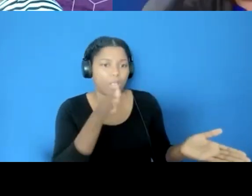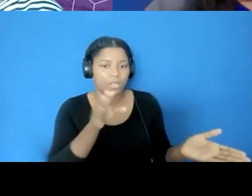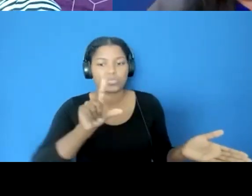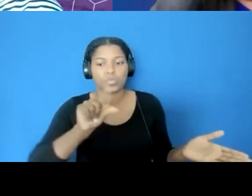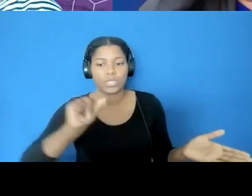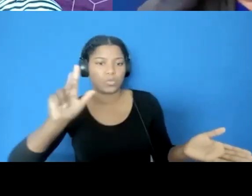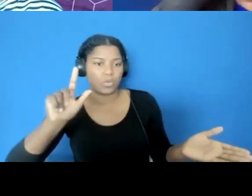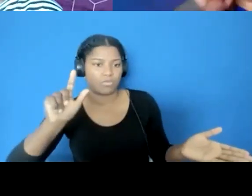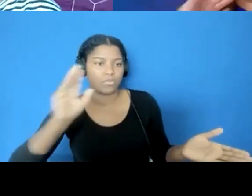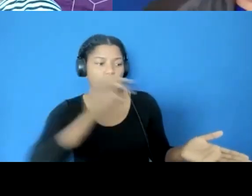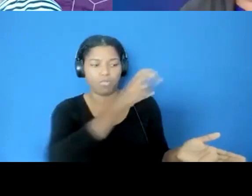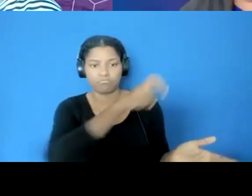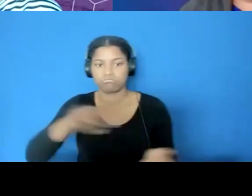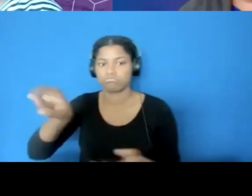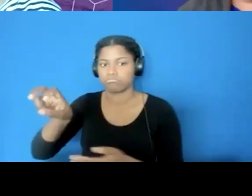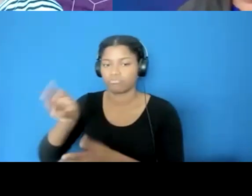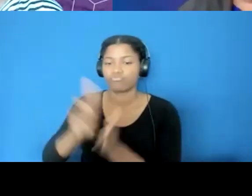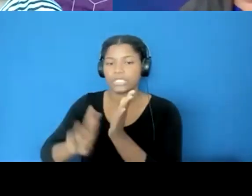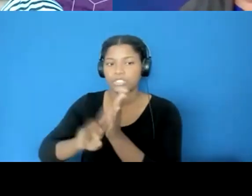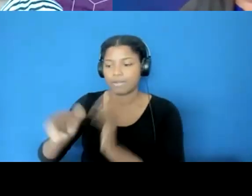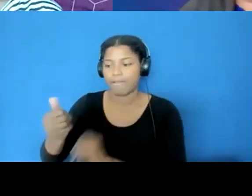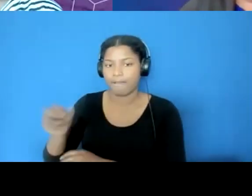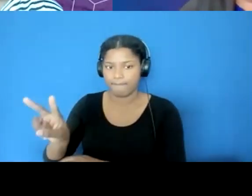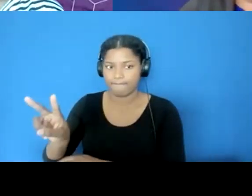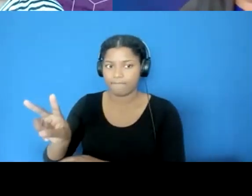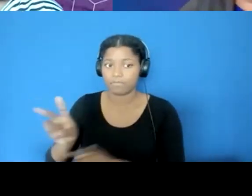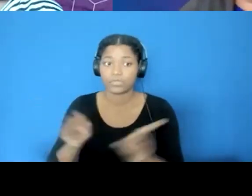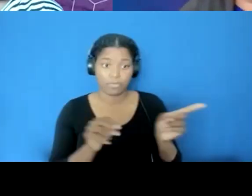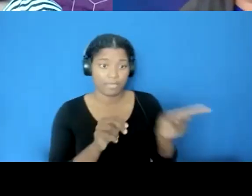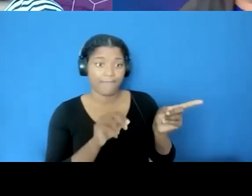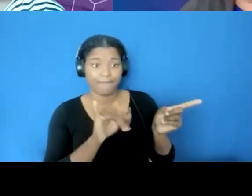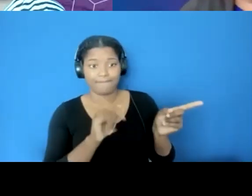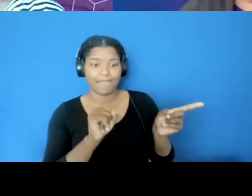So those are still in FastLane, a couple of those.